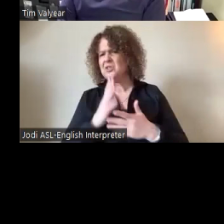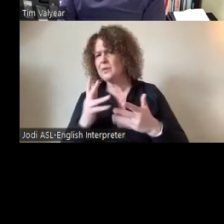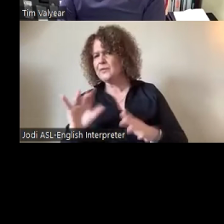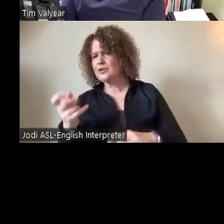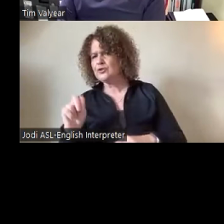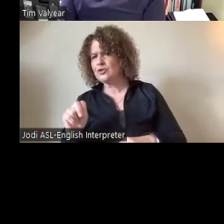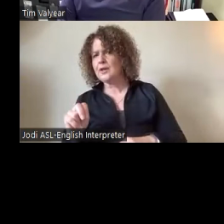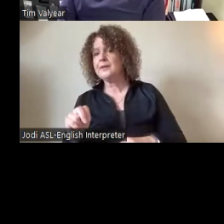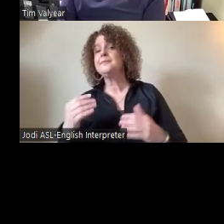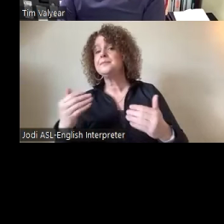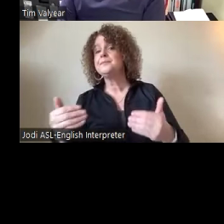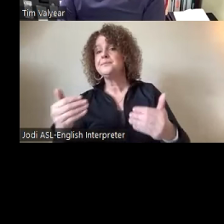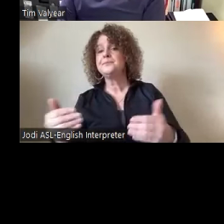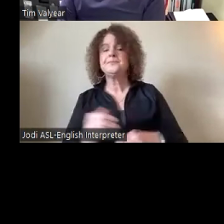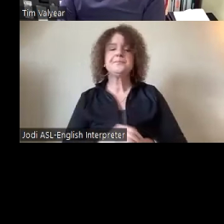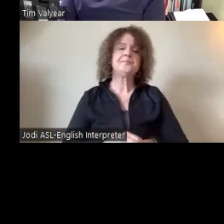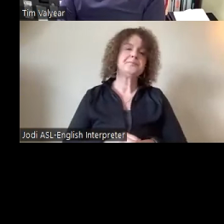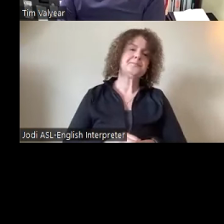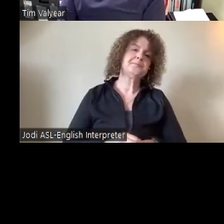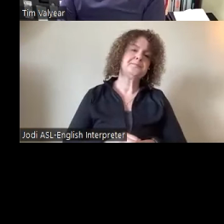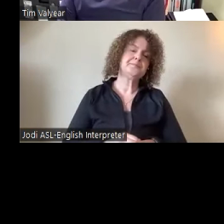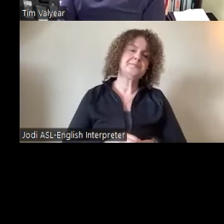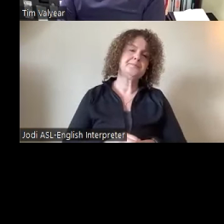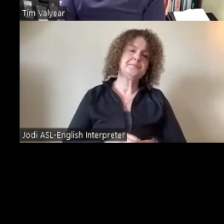s how we knew it was the dominant variant. We talked